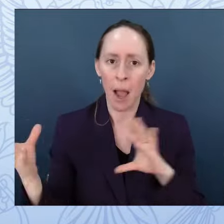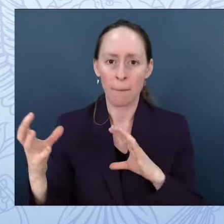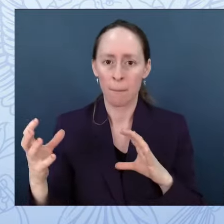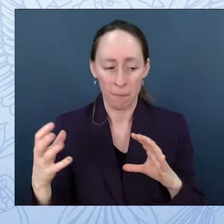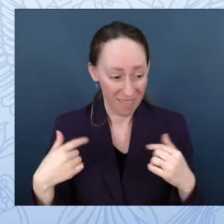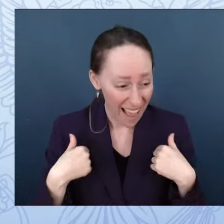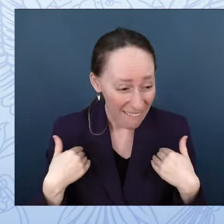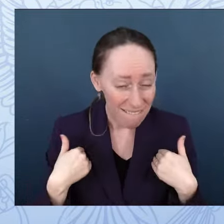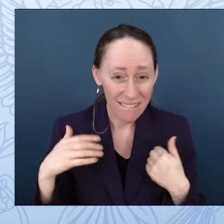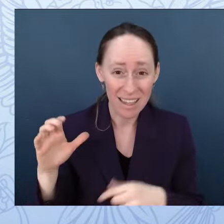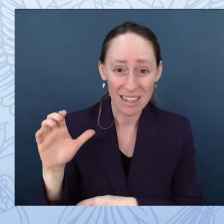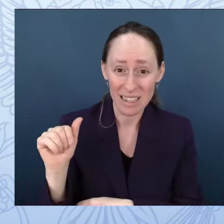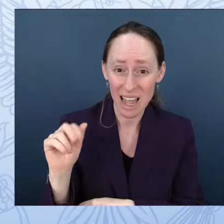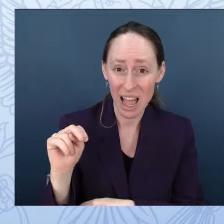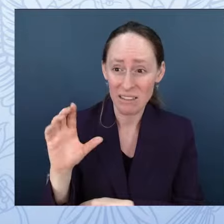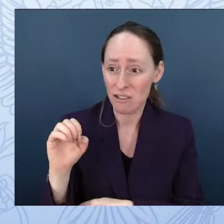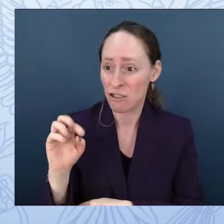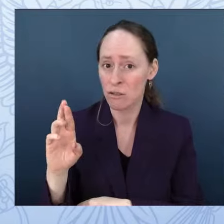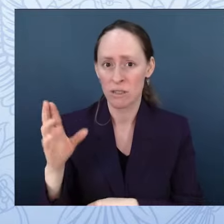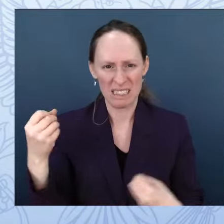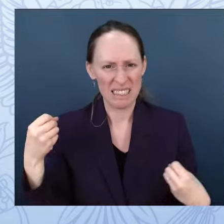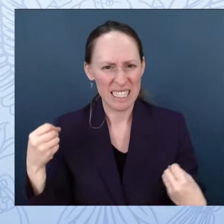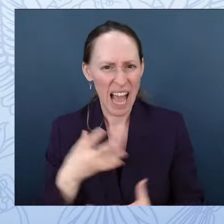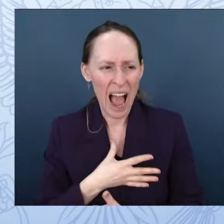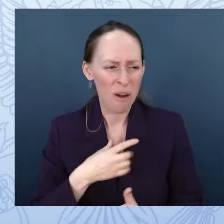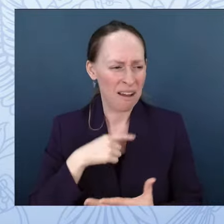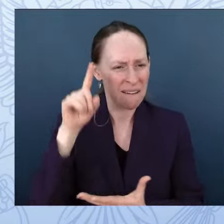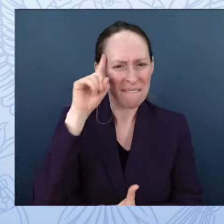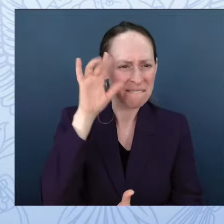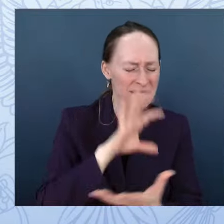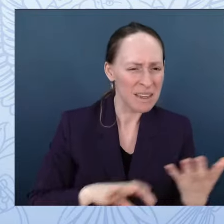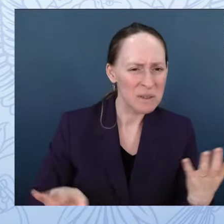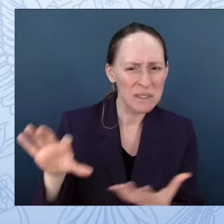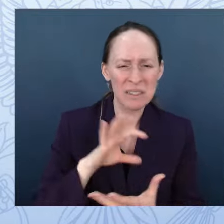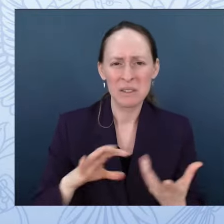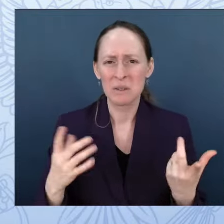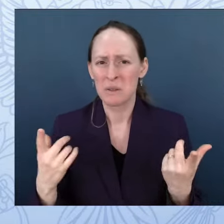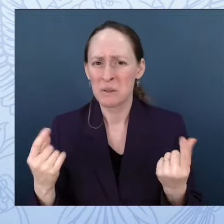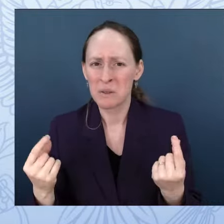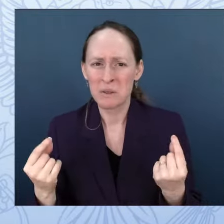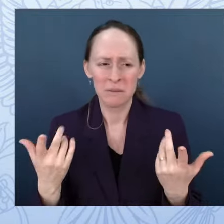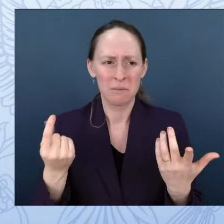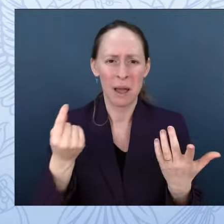about the best course of treatment. And that's where the navigators can make such a difference.